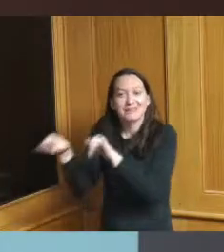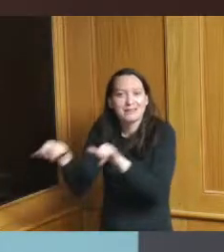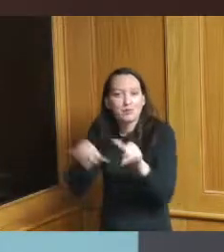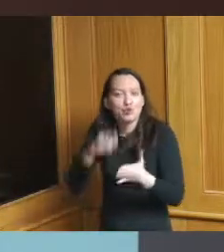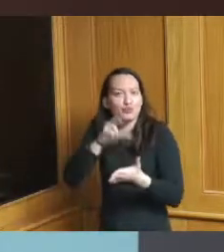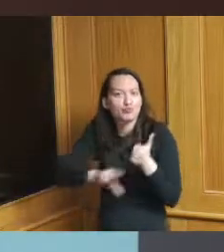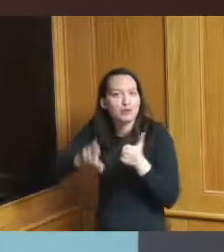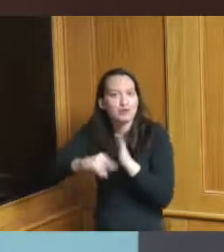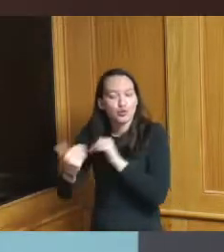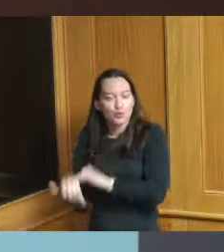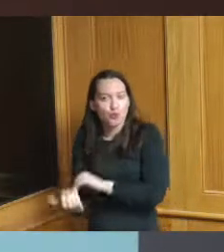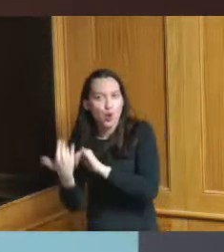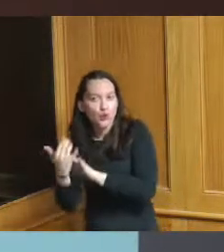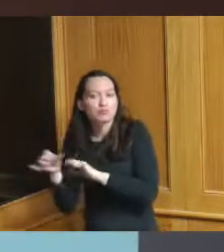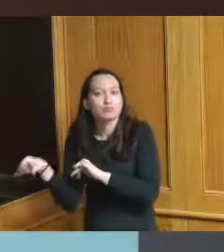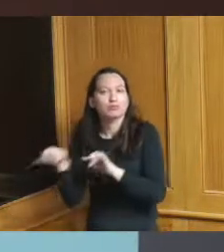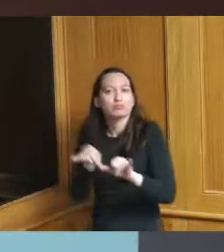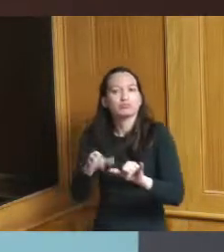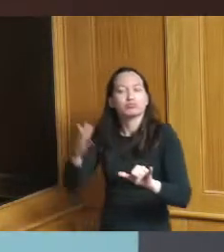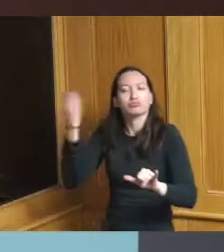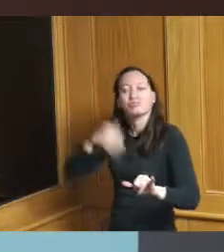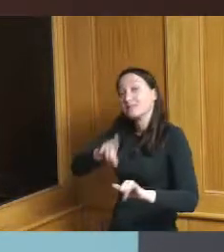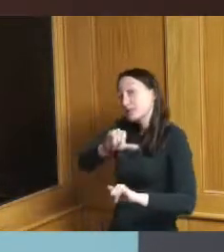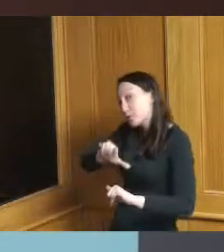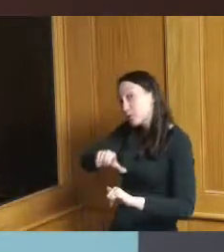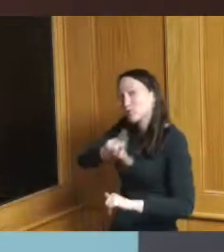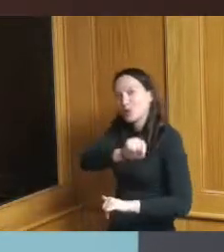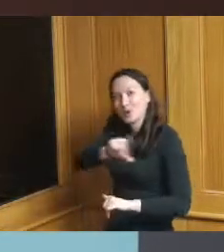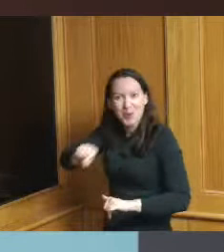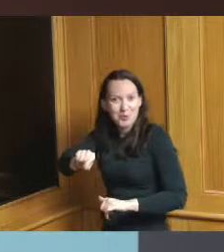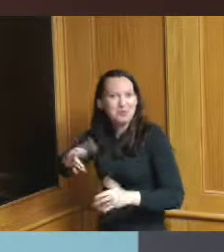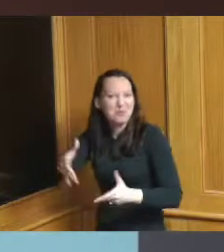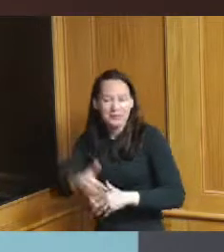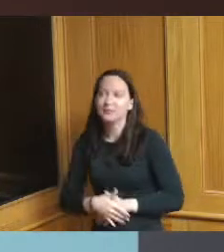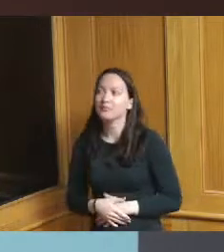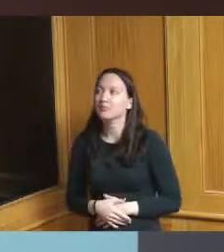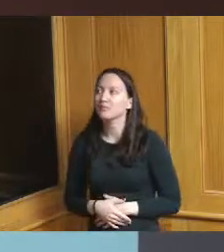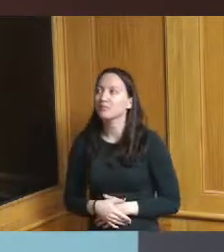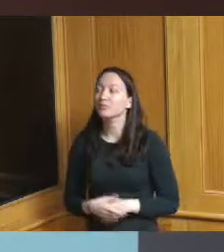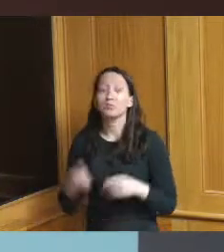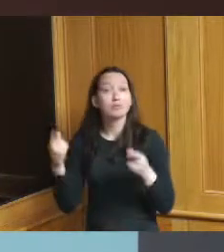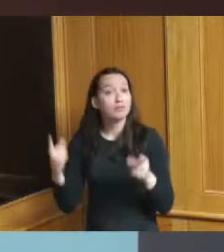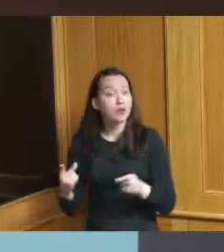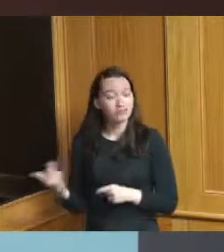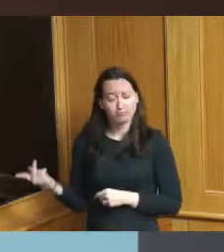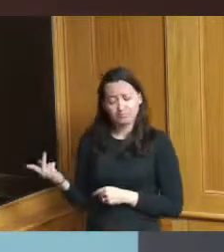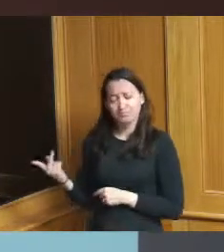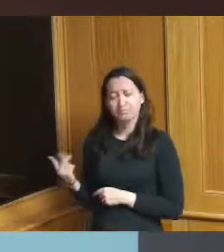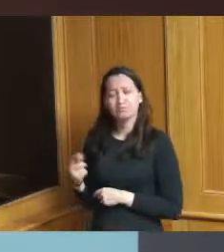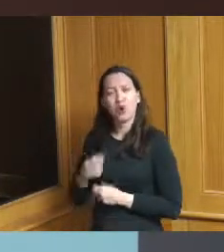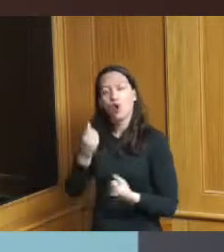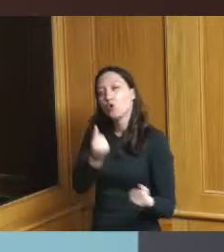methodology we used back in December of 2020 where we both took qualitative and quantitative